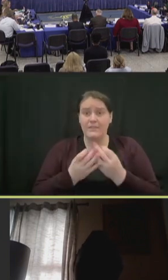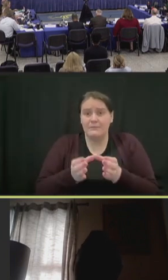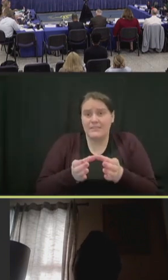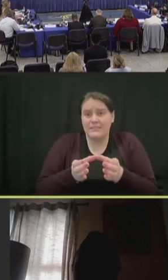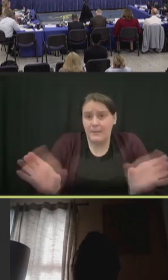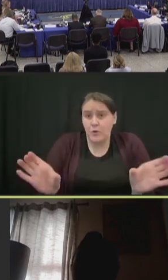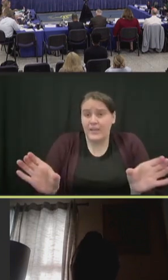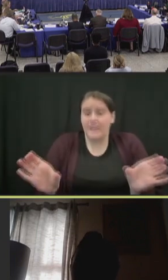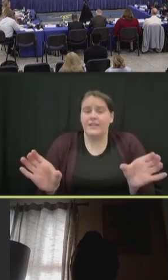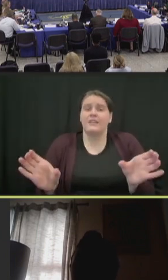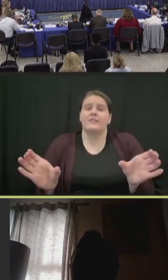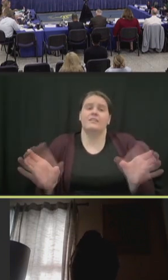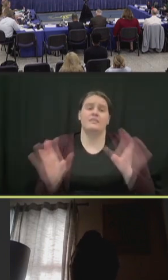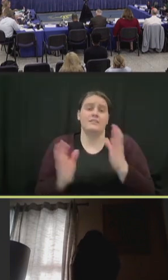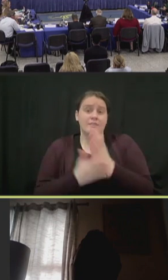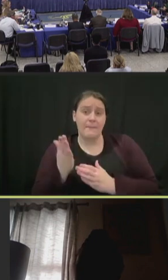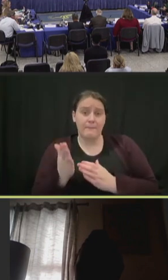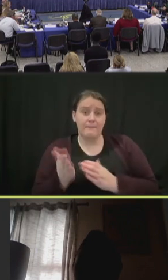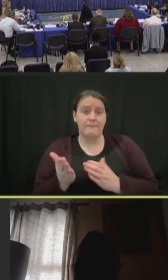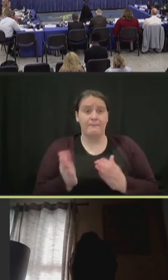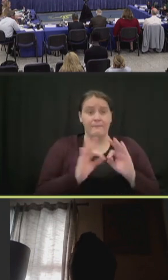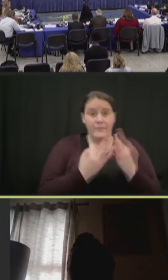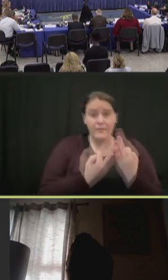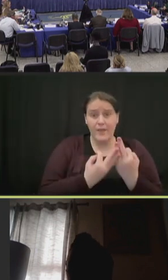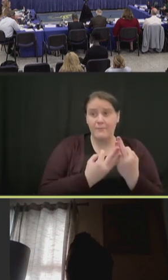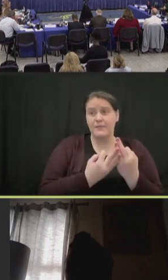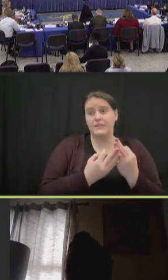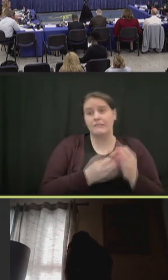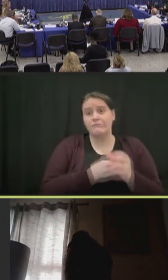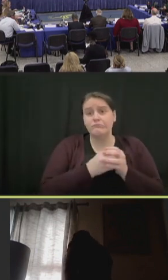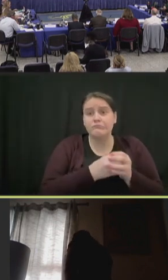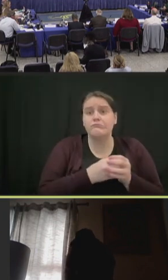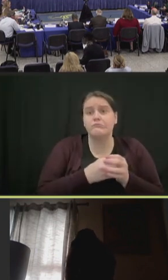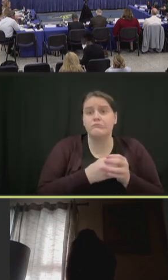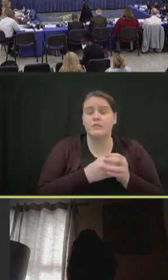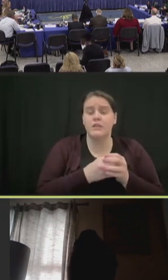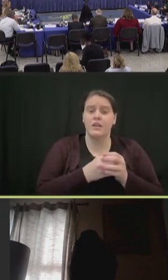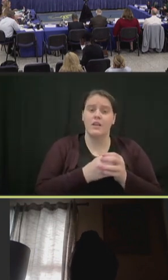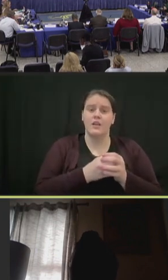of the family members being still being in detention while others are in the shelter.